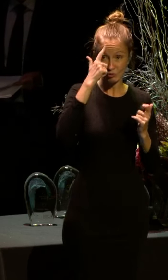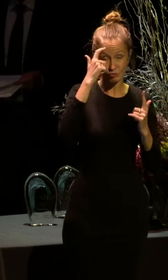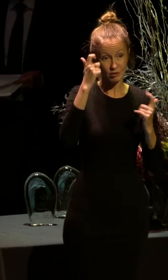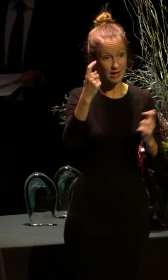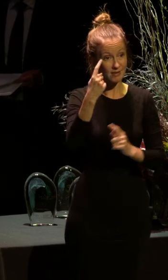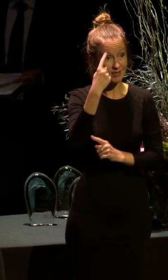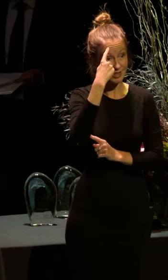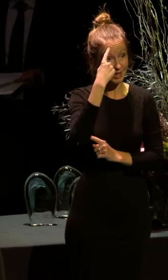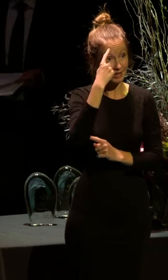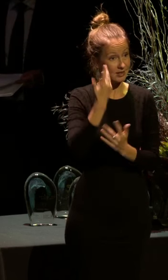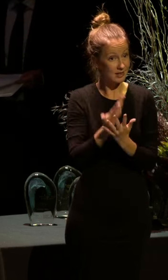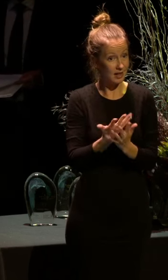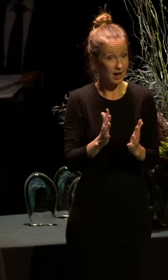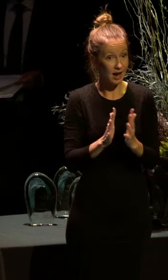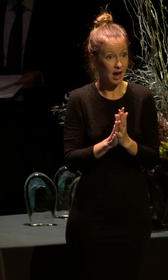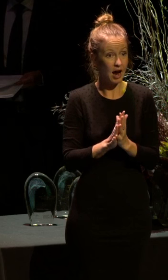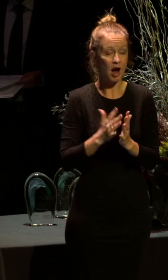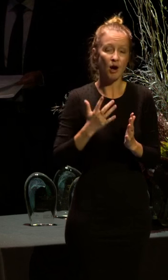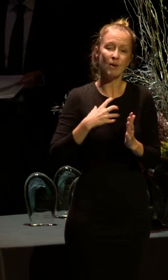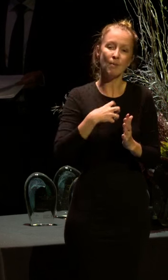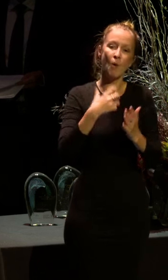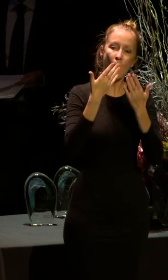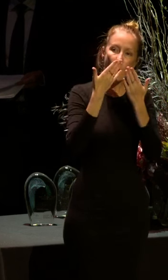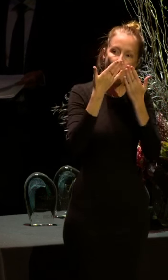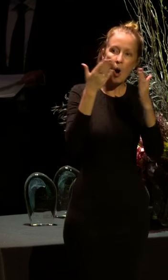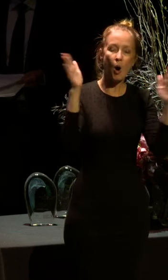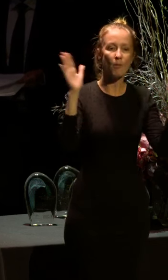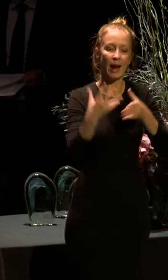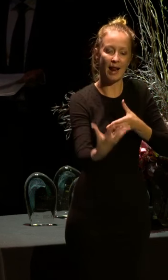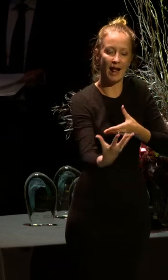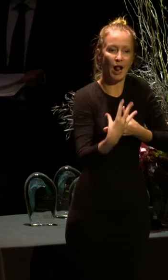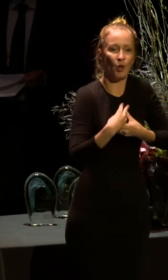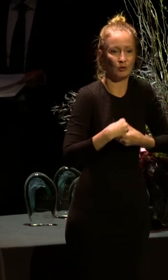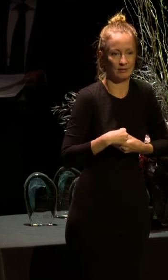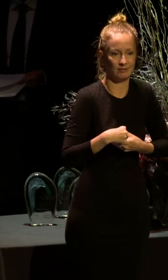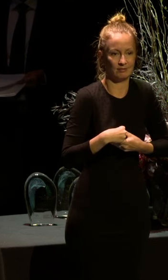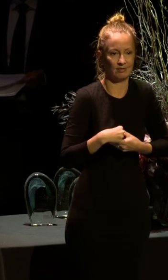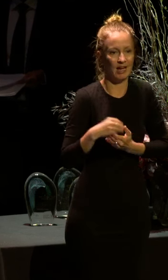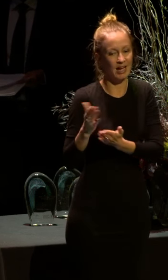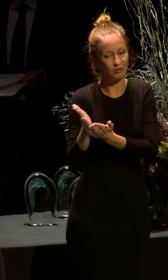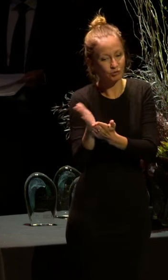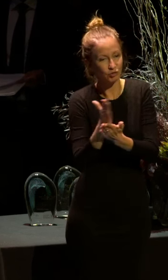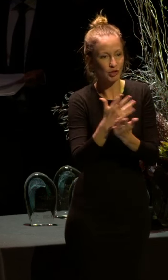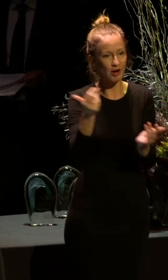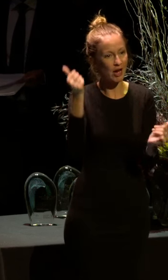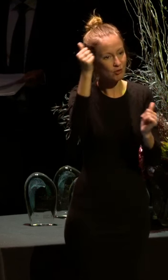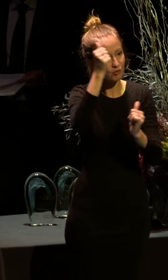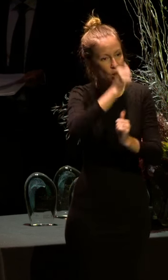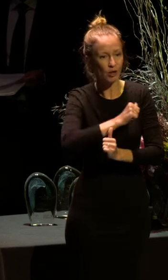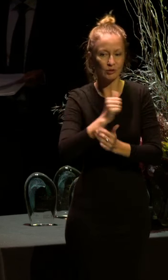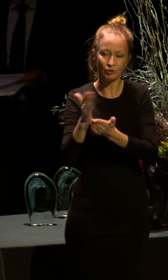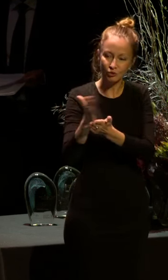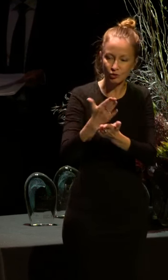is to be open and more inclusive in how we share our knowledge and experiences.